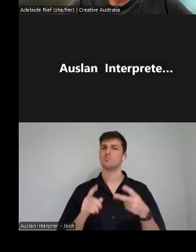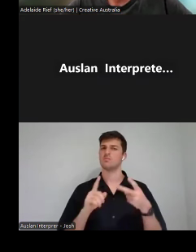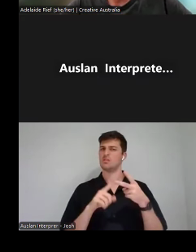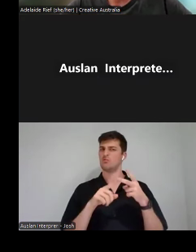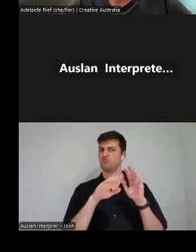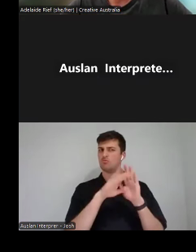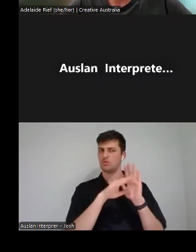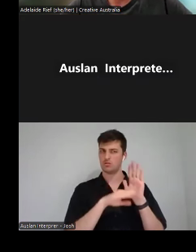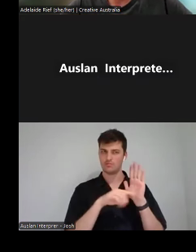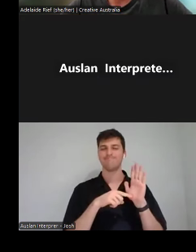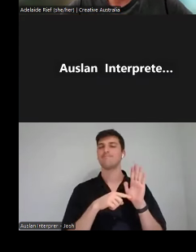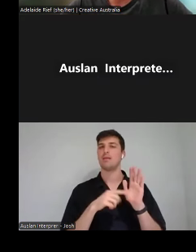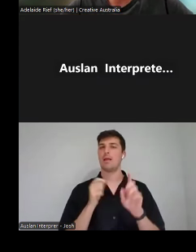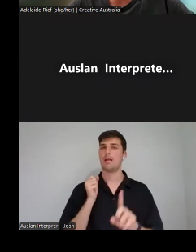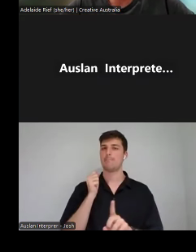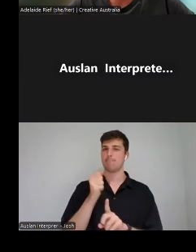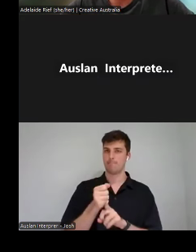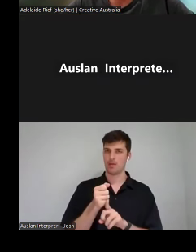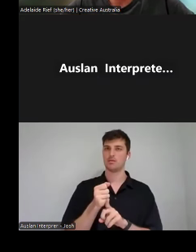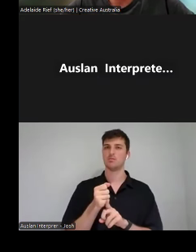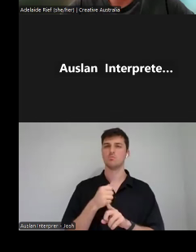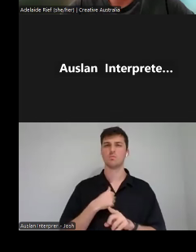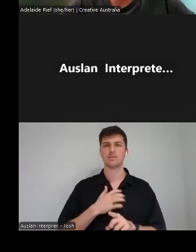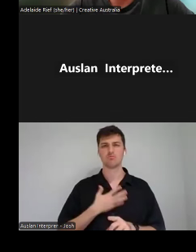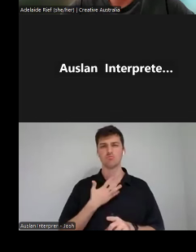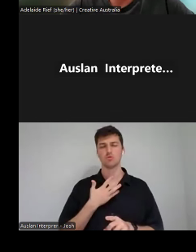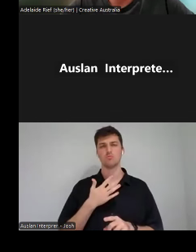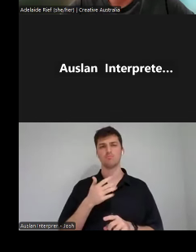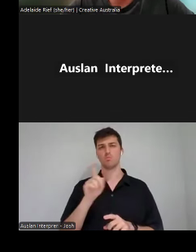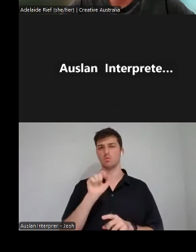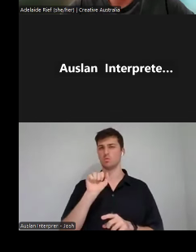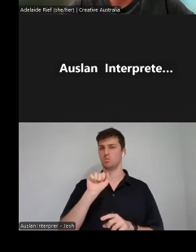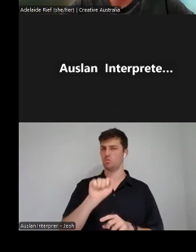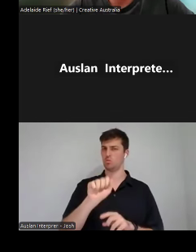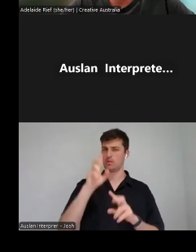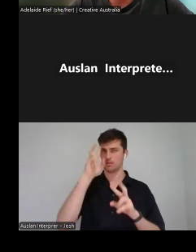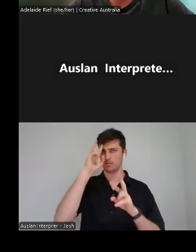So we're really interested in what you expect will be the impact or the outcome of the proposed